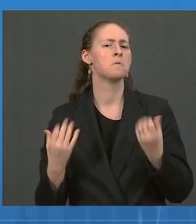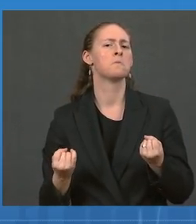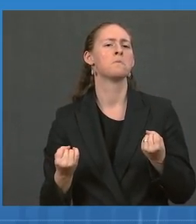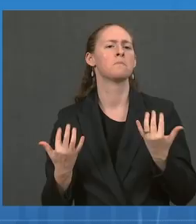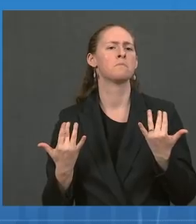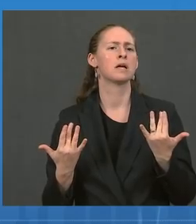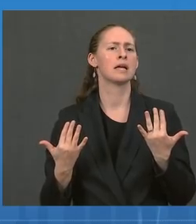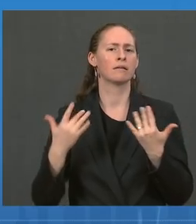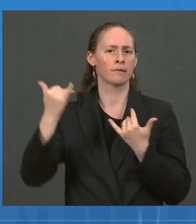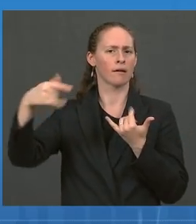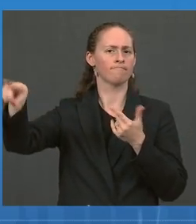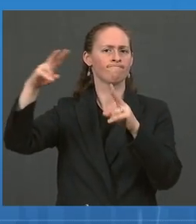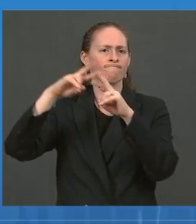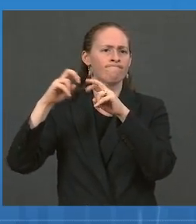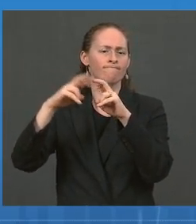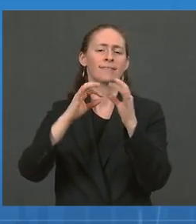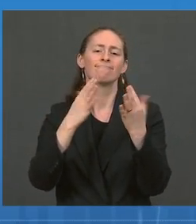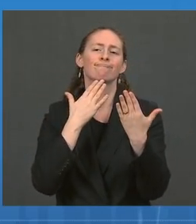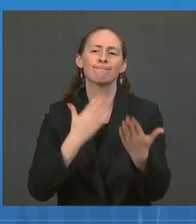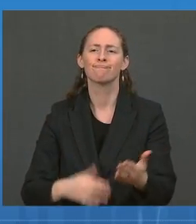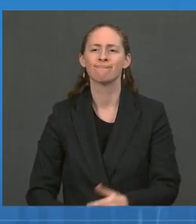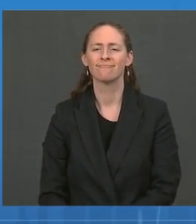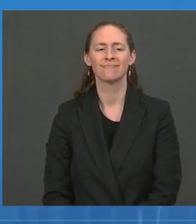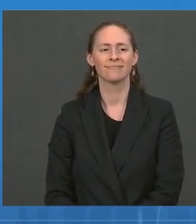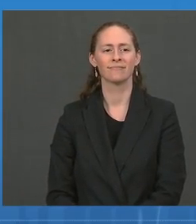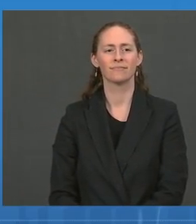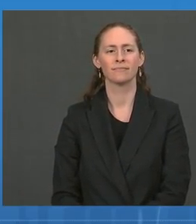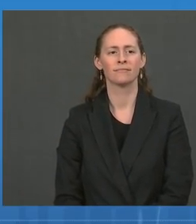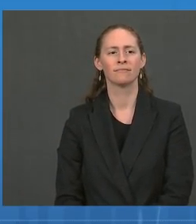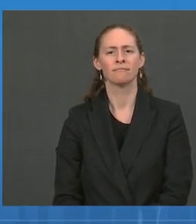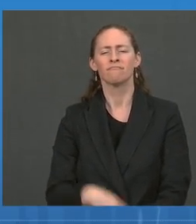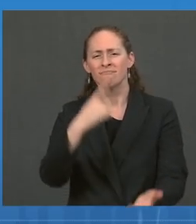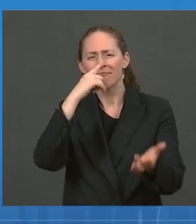Thank you. Mr. Zients: What was the second question? Can you repeat that, Ebony, please?